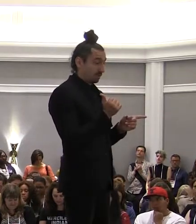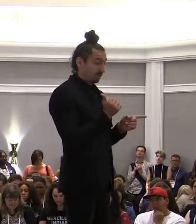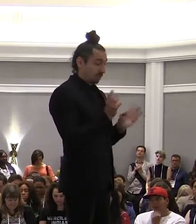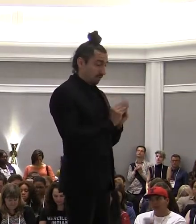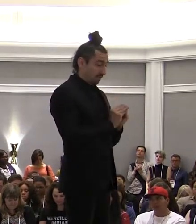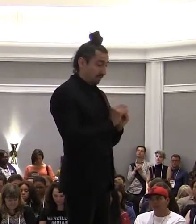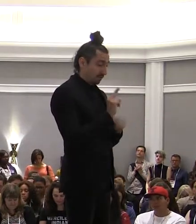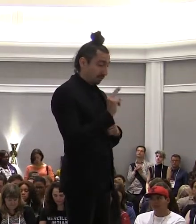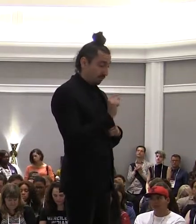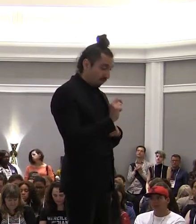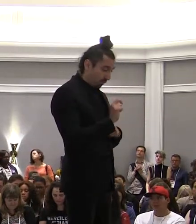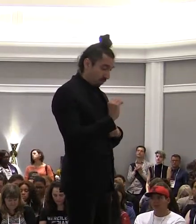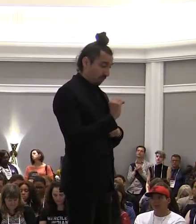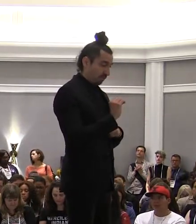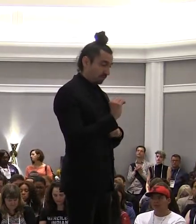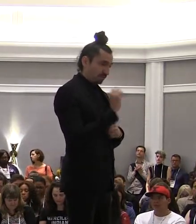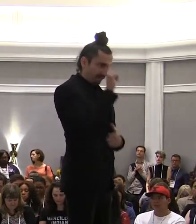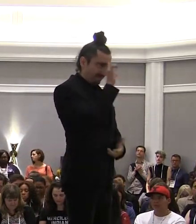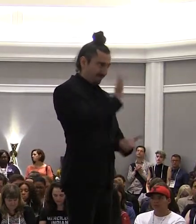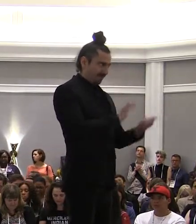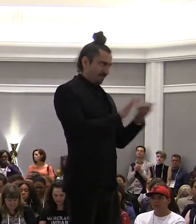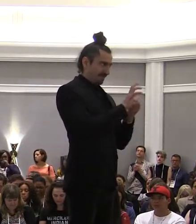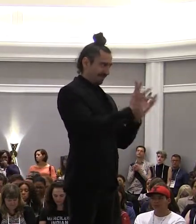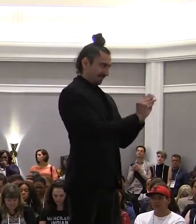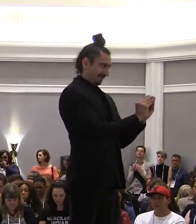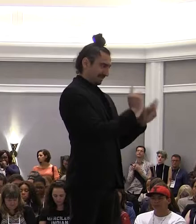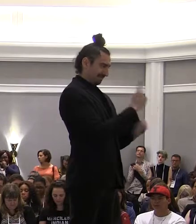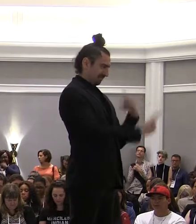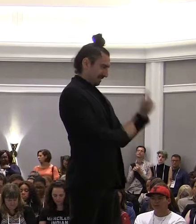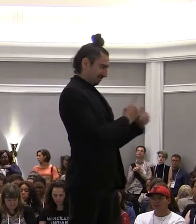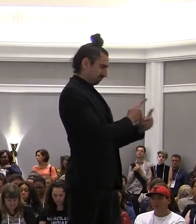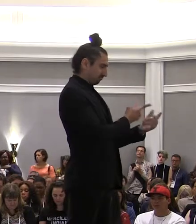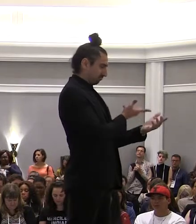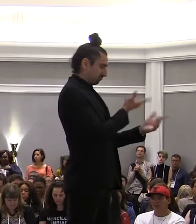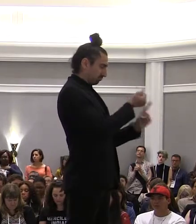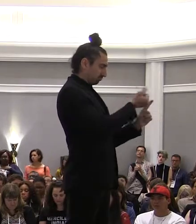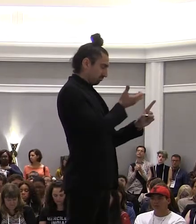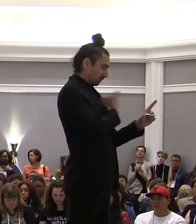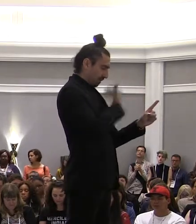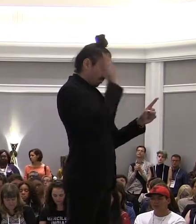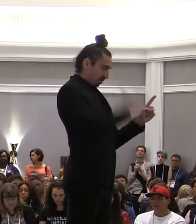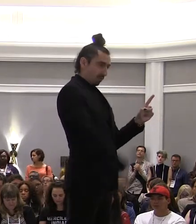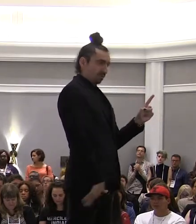If you're confused about session types. I loved Brian's mega-huge session thing that he said earlier,